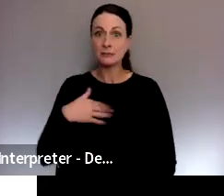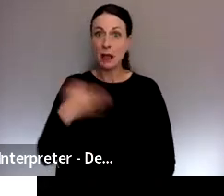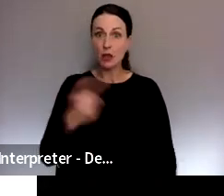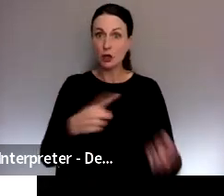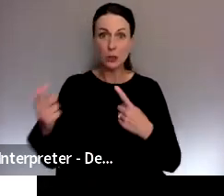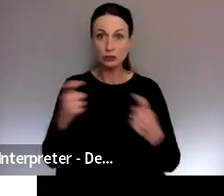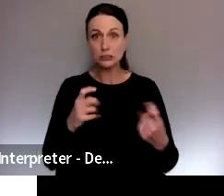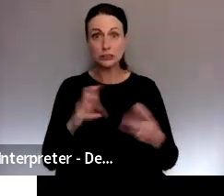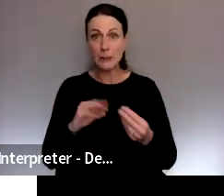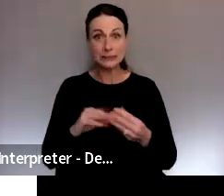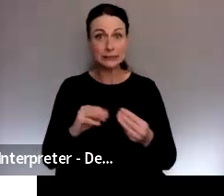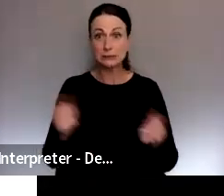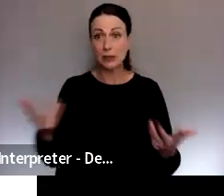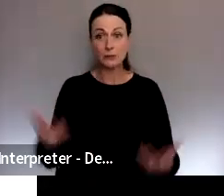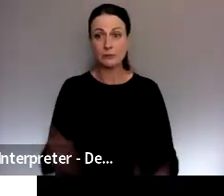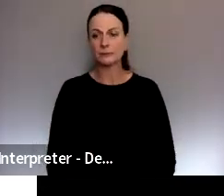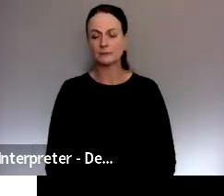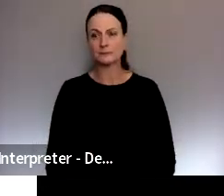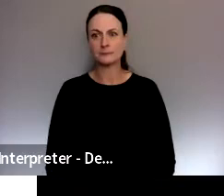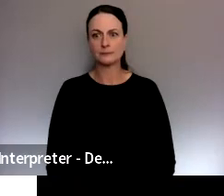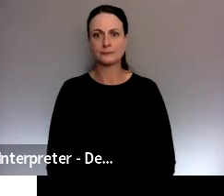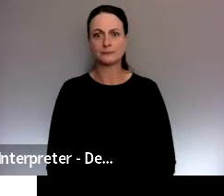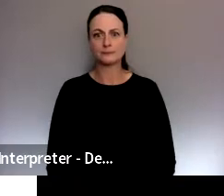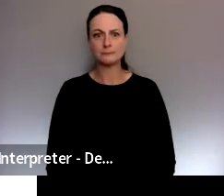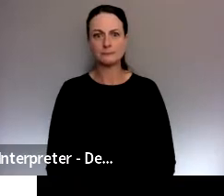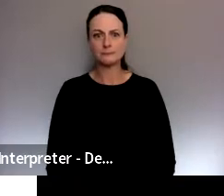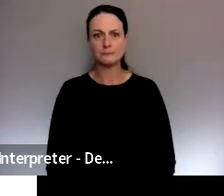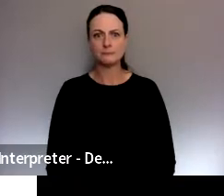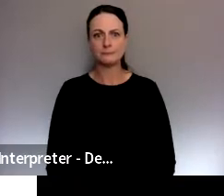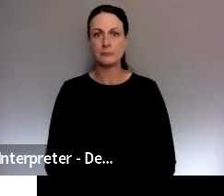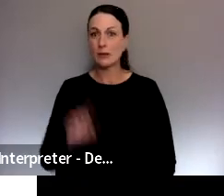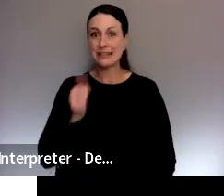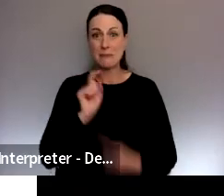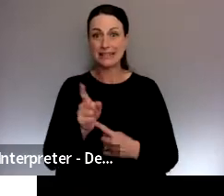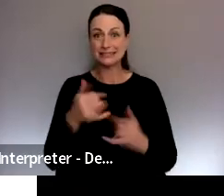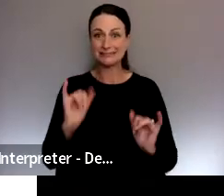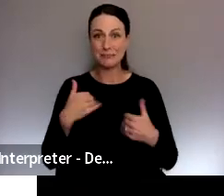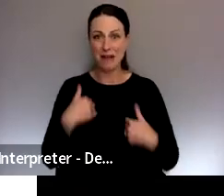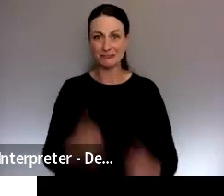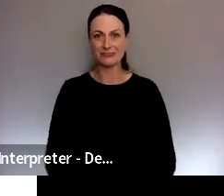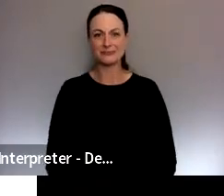Do we have any other questions or comments? We've got about 10 minutes.